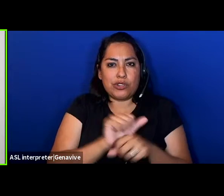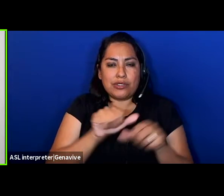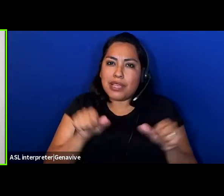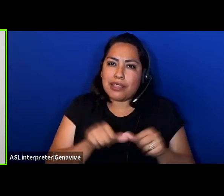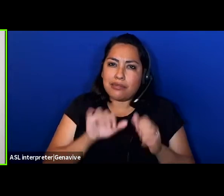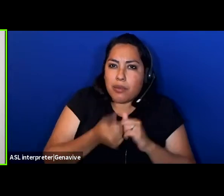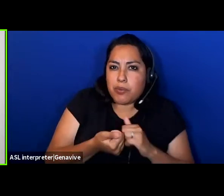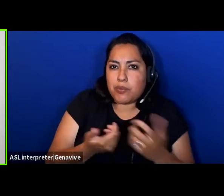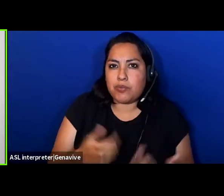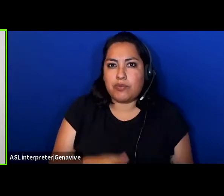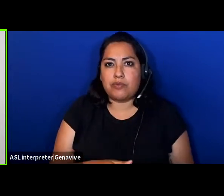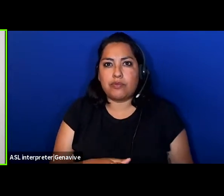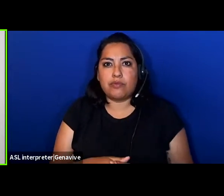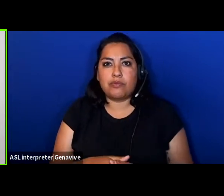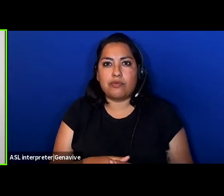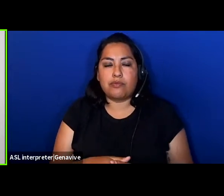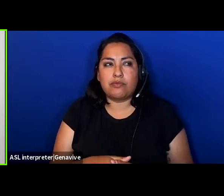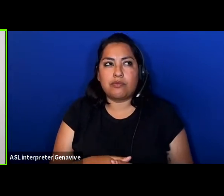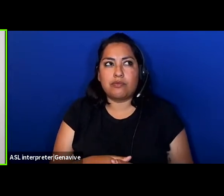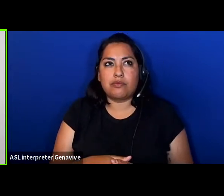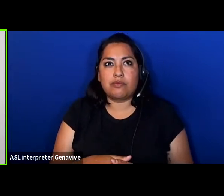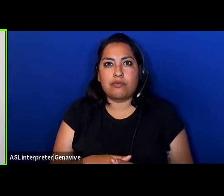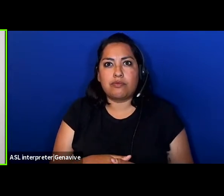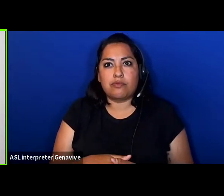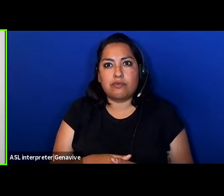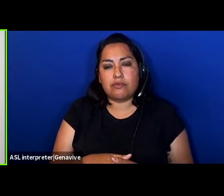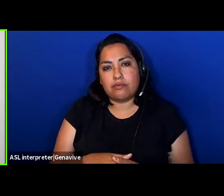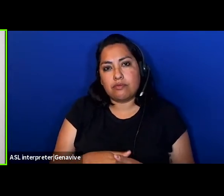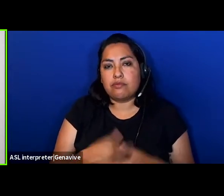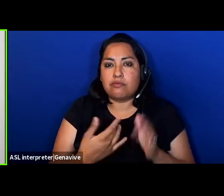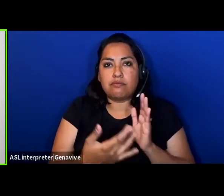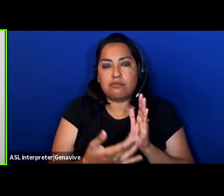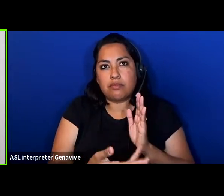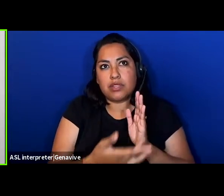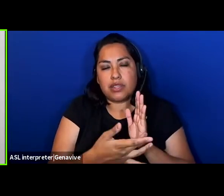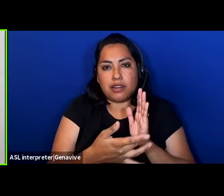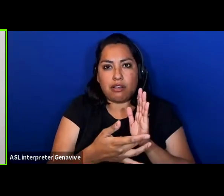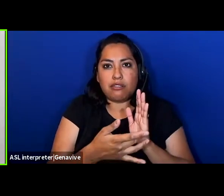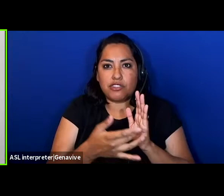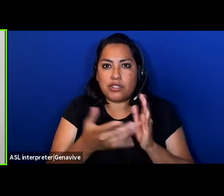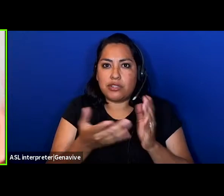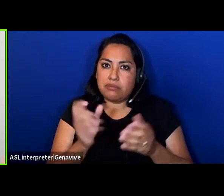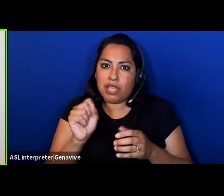Whether that is technology, of course, and giving people what they need to develop a